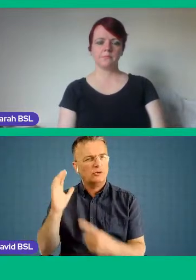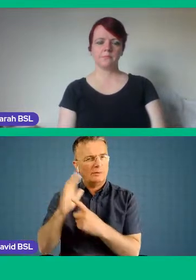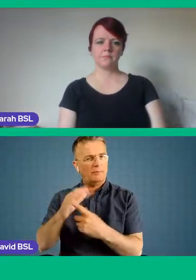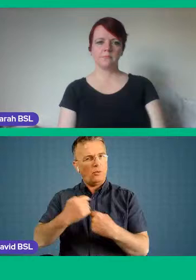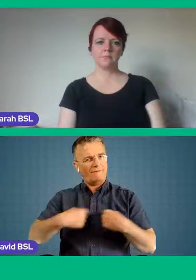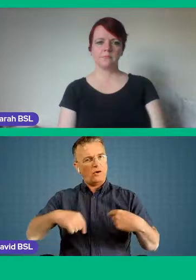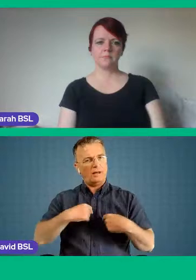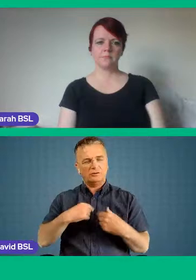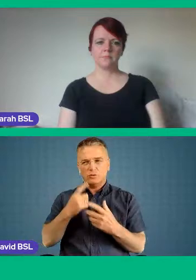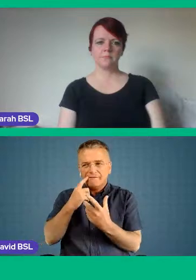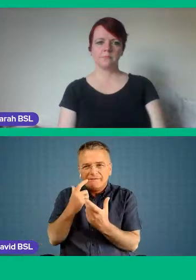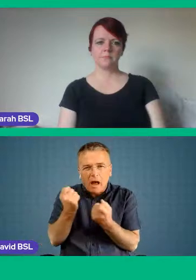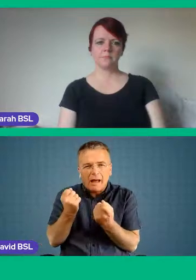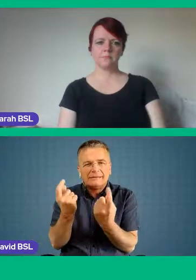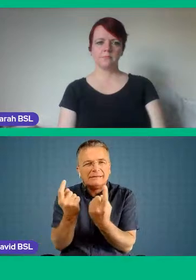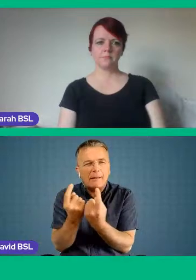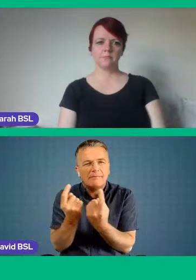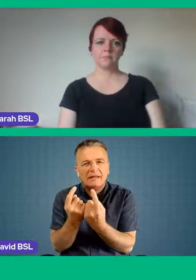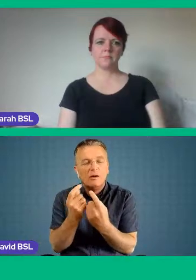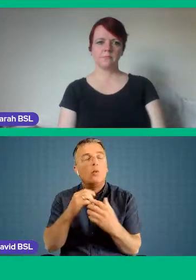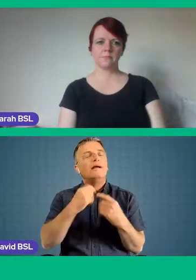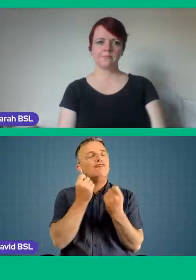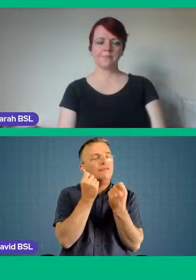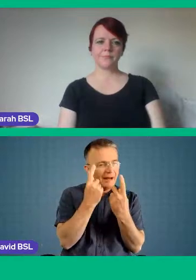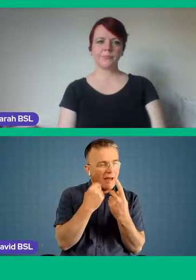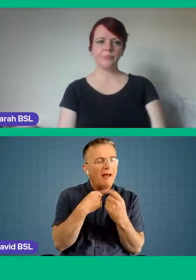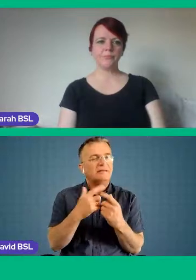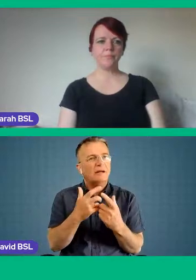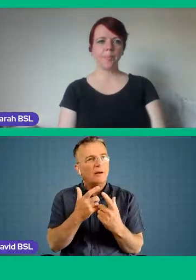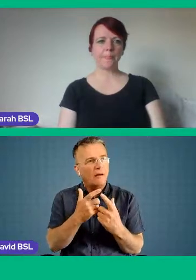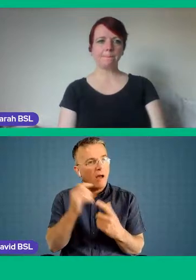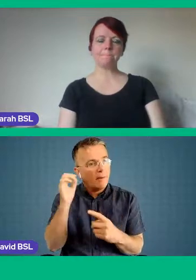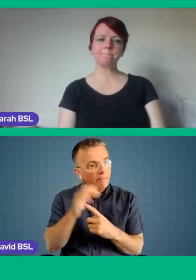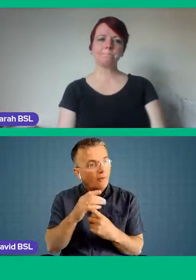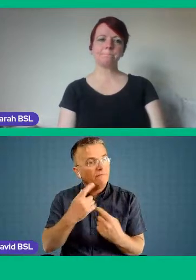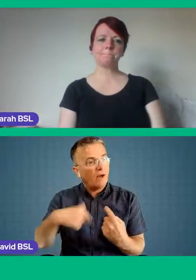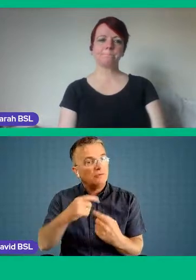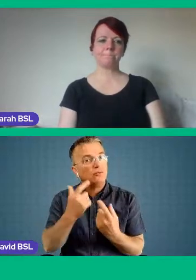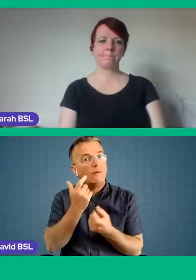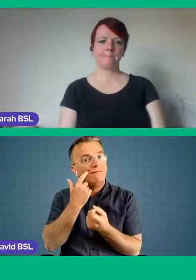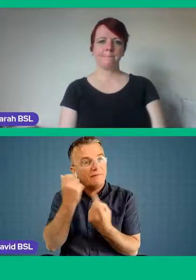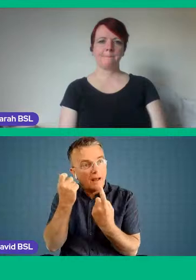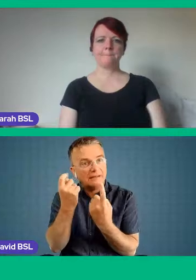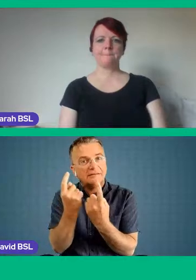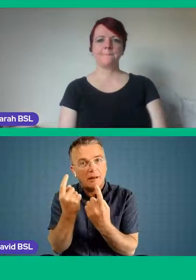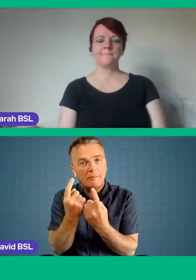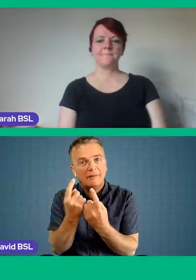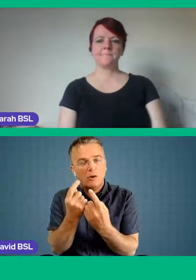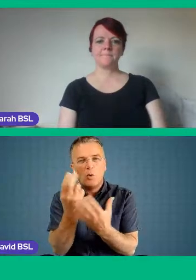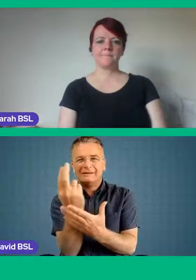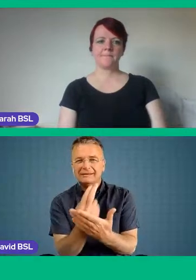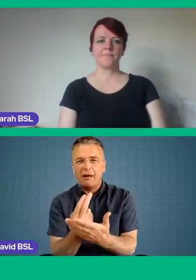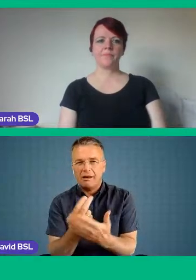It is very important to find something, we realised it was very important to be able to find design something that would be portable